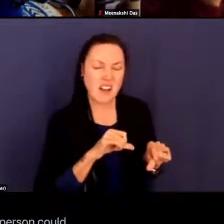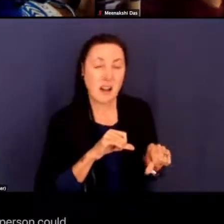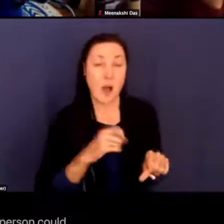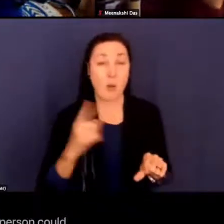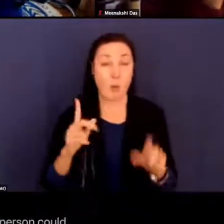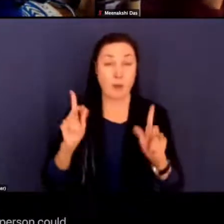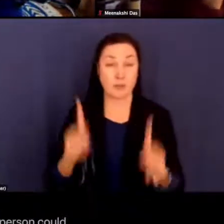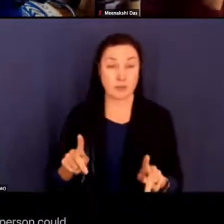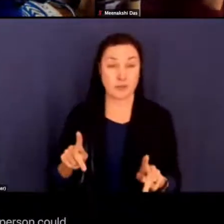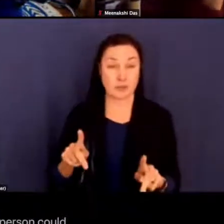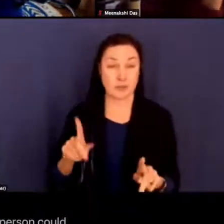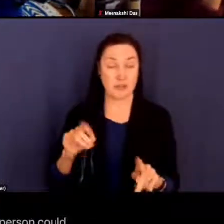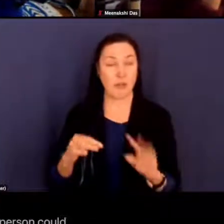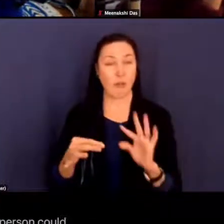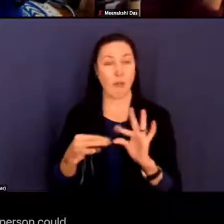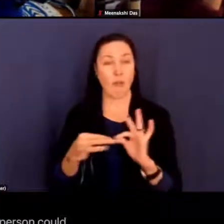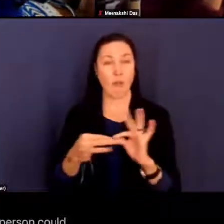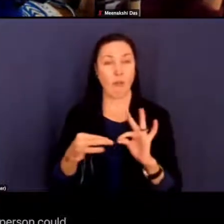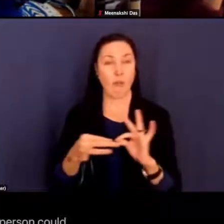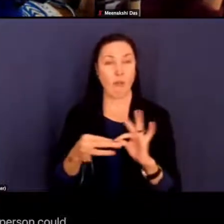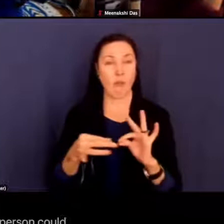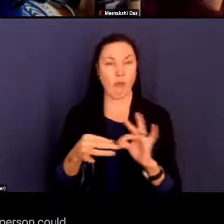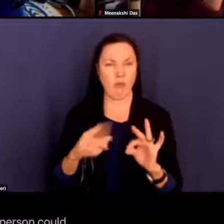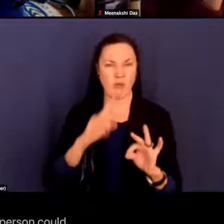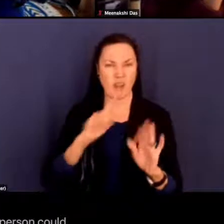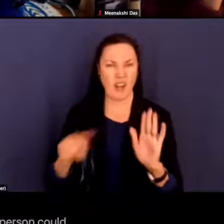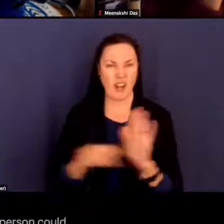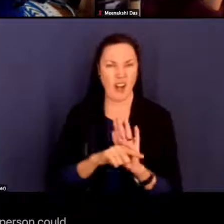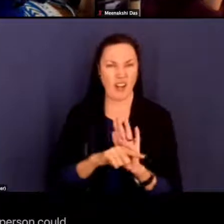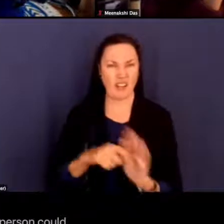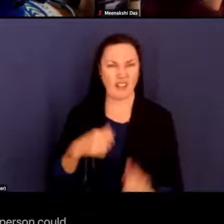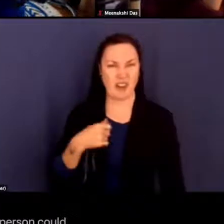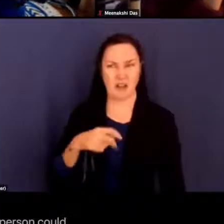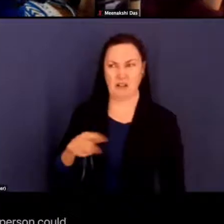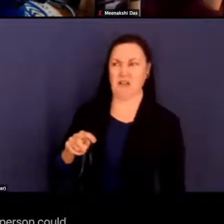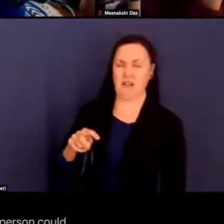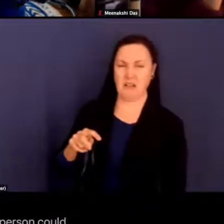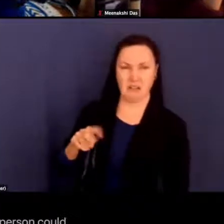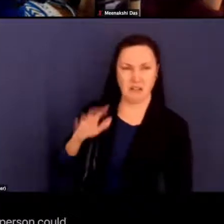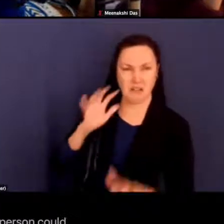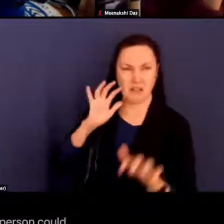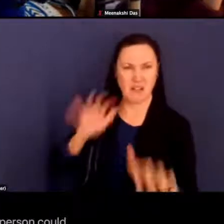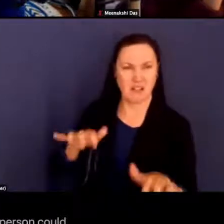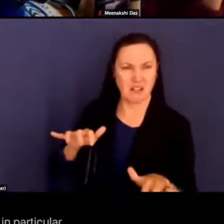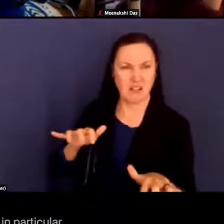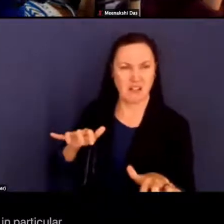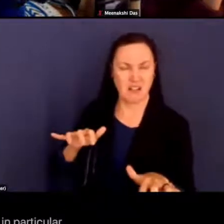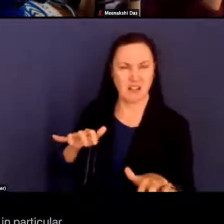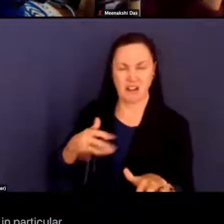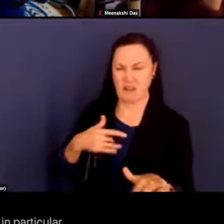particularly jarring to me basically really discouraging me from studying sciences.